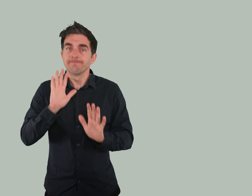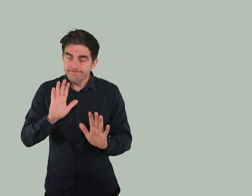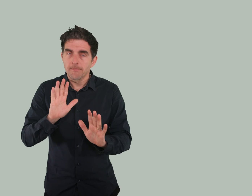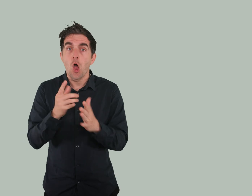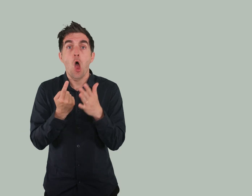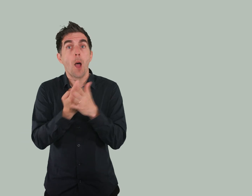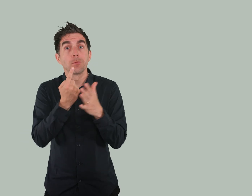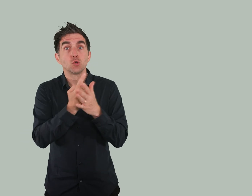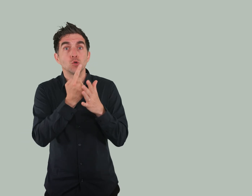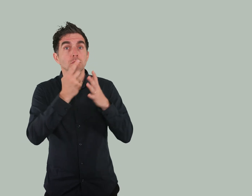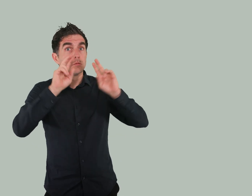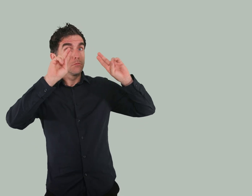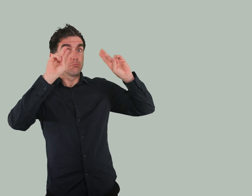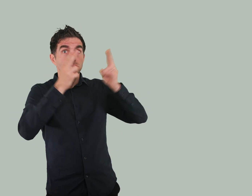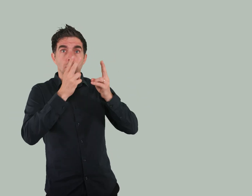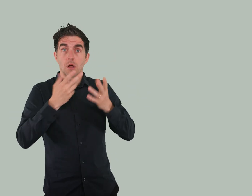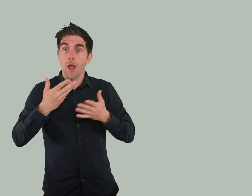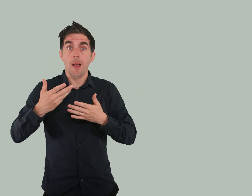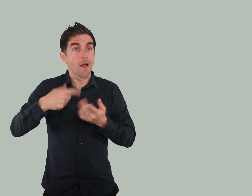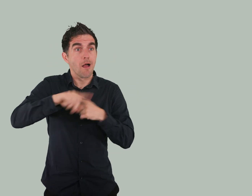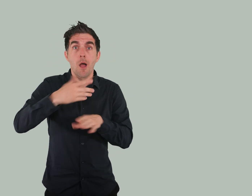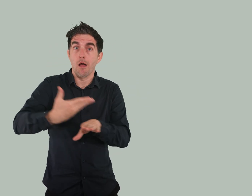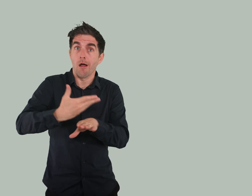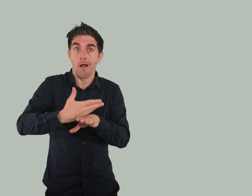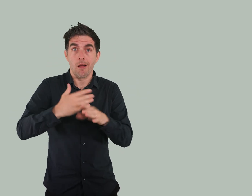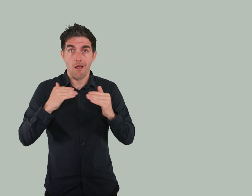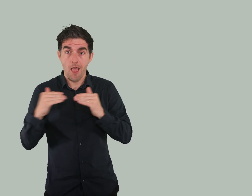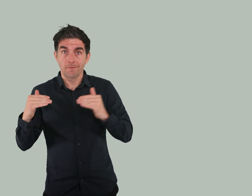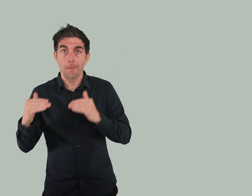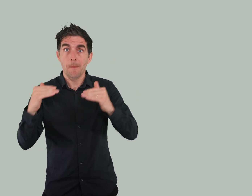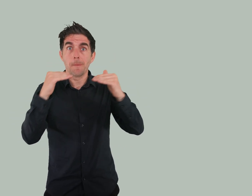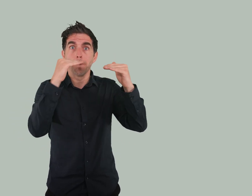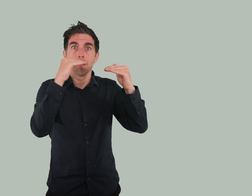If opportunities narrow at one level of the labour market,